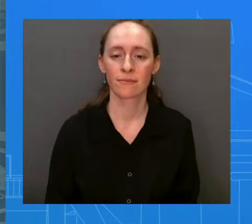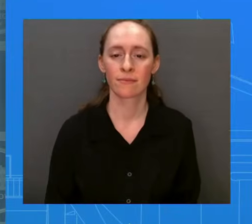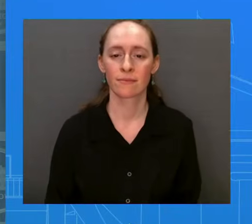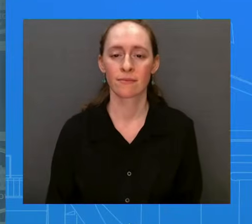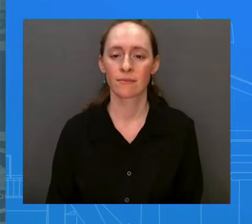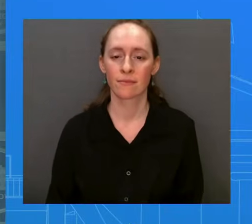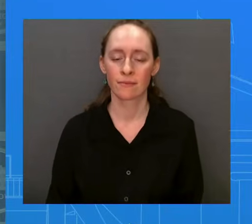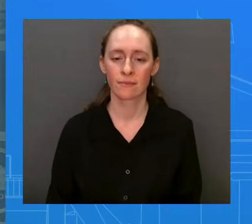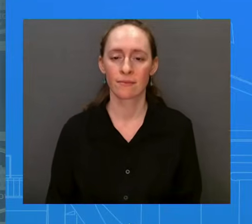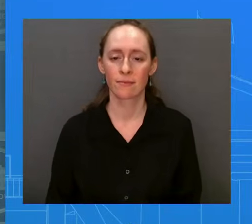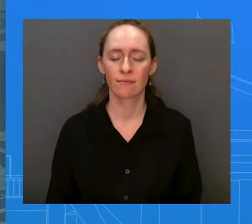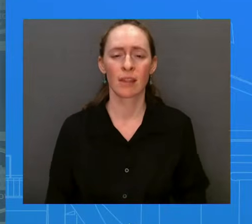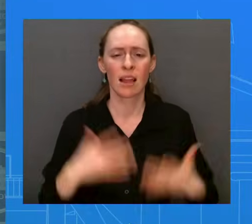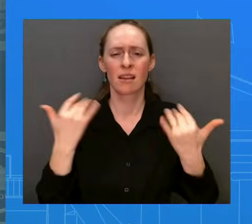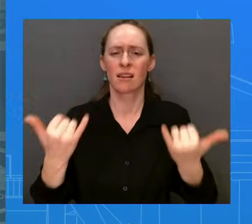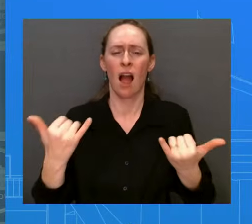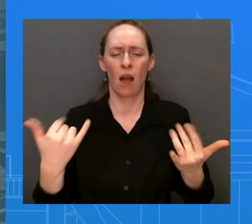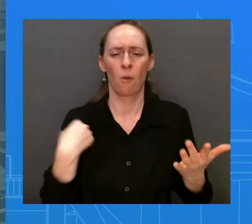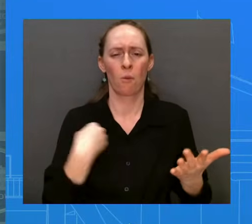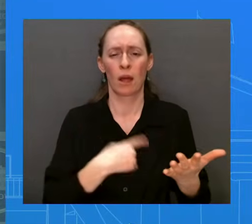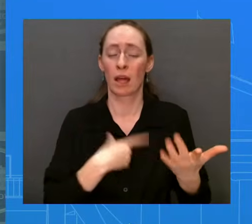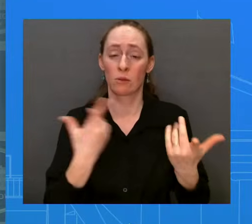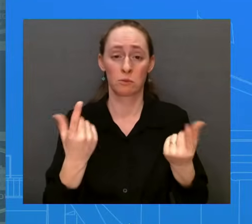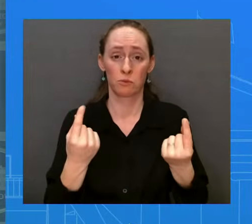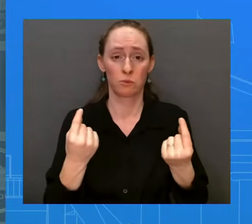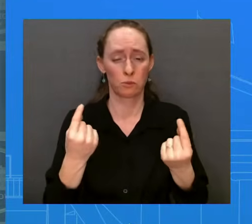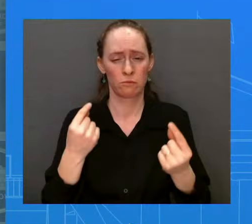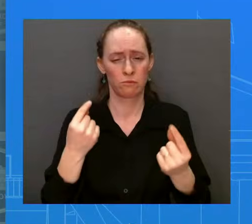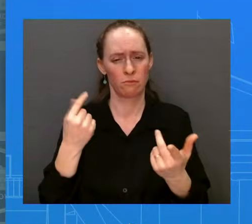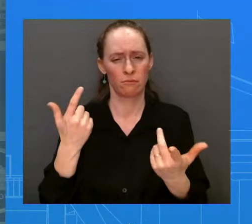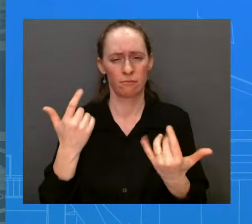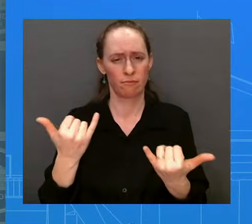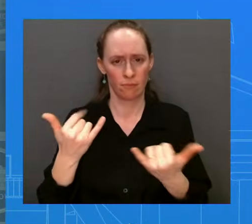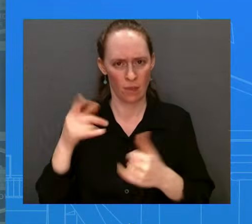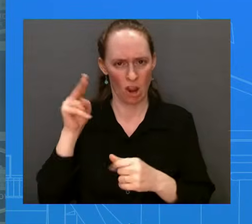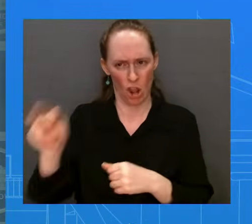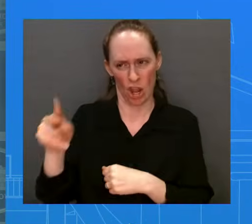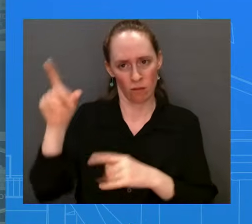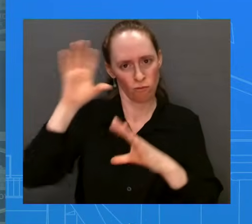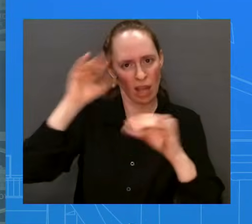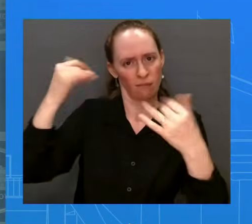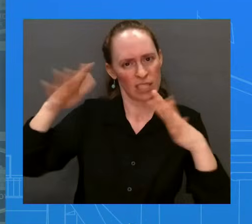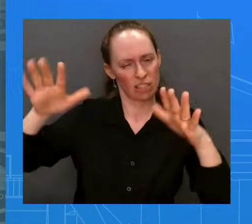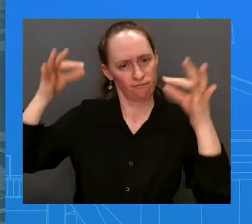of the American people foremost in his mind. And there were -- there were very good reasons to do it.